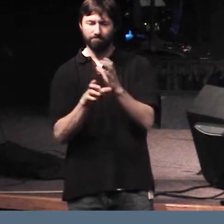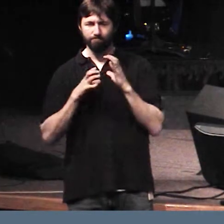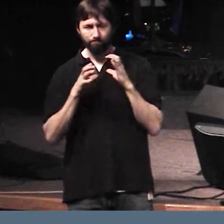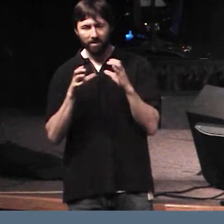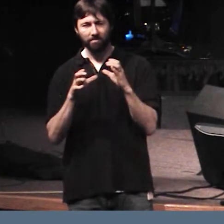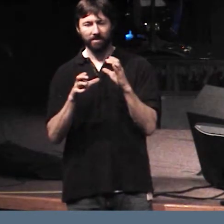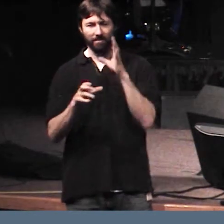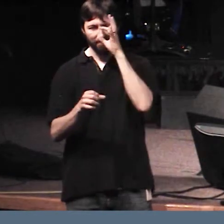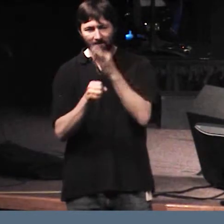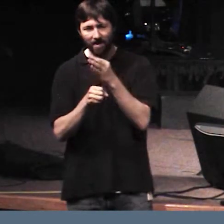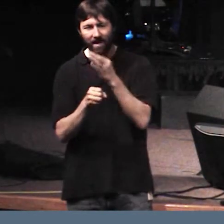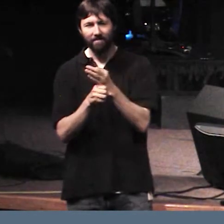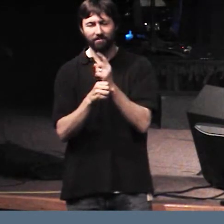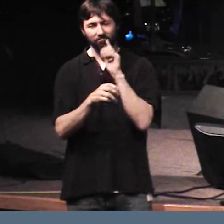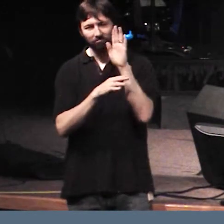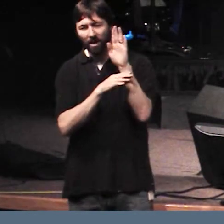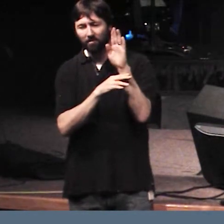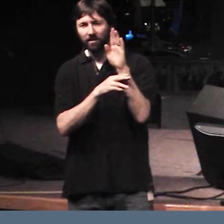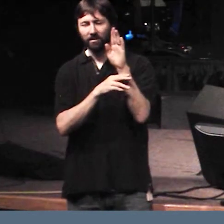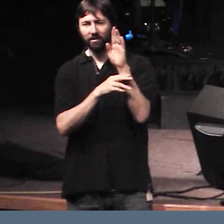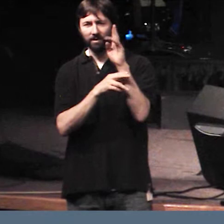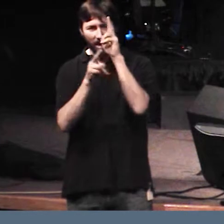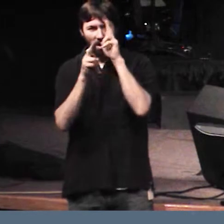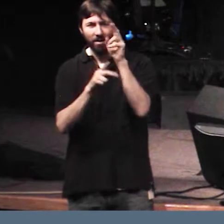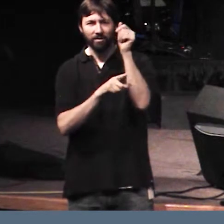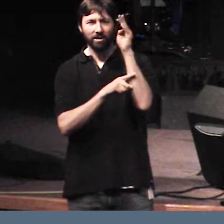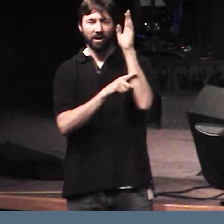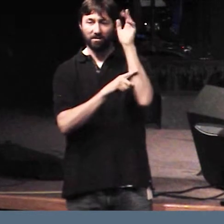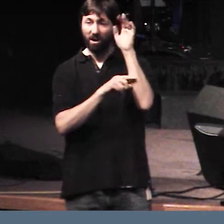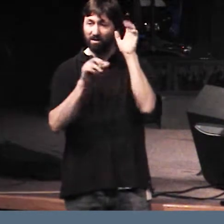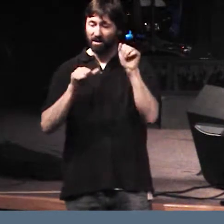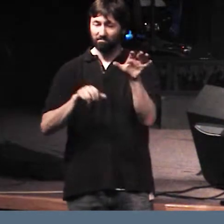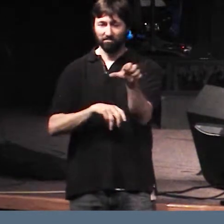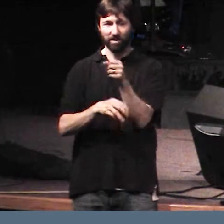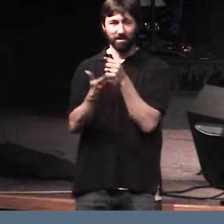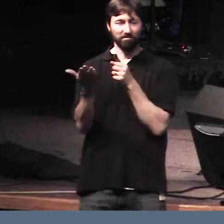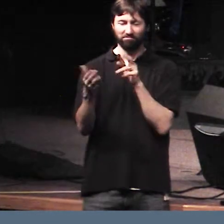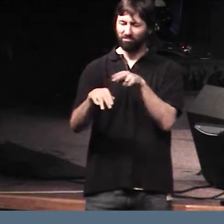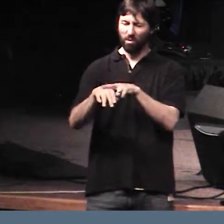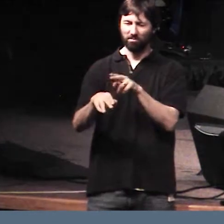that are going to be people of covenant faithfulness and God can take ordinary people who practice cHesed